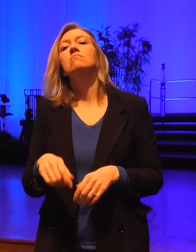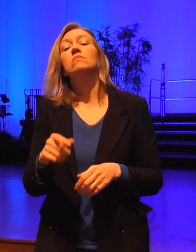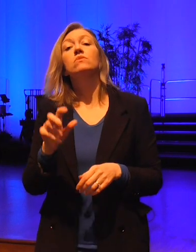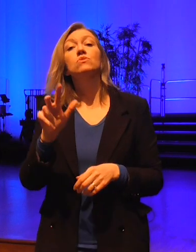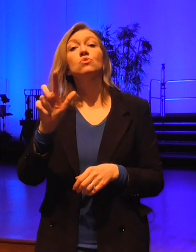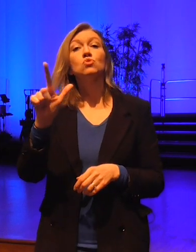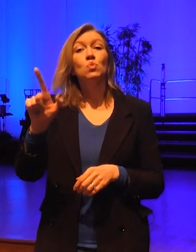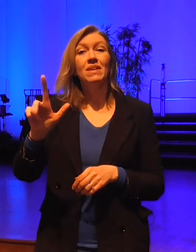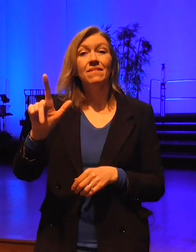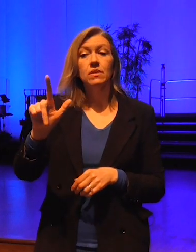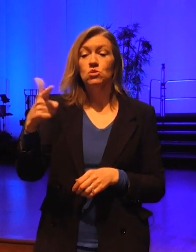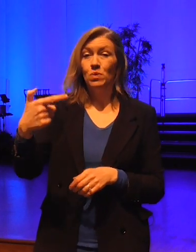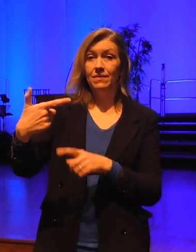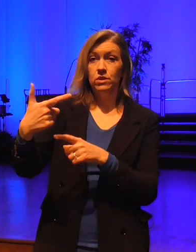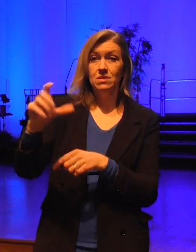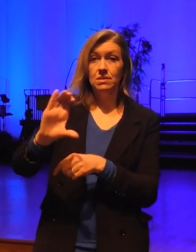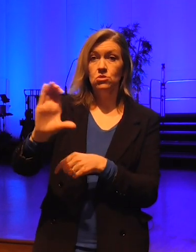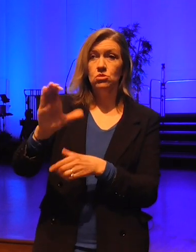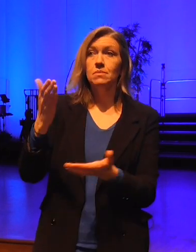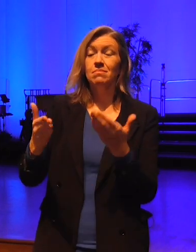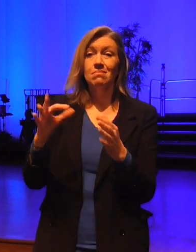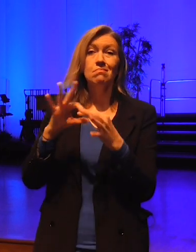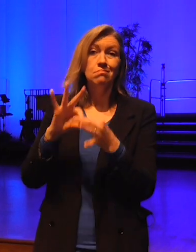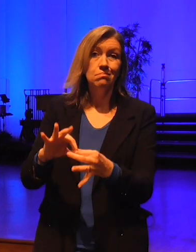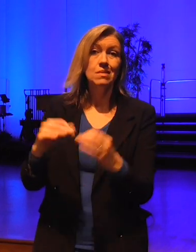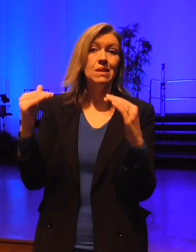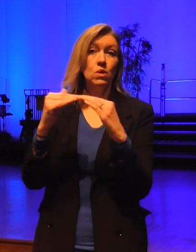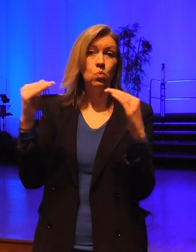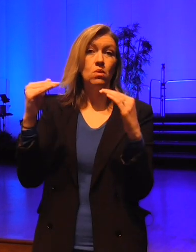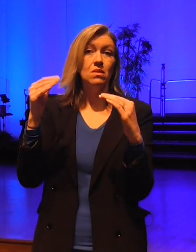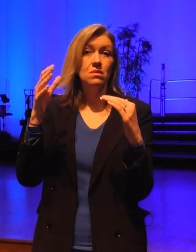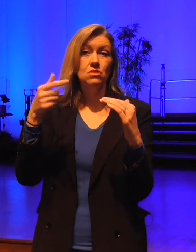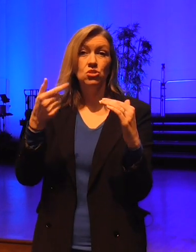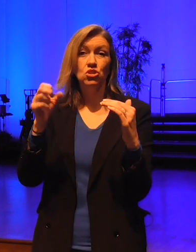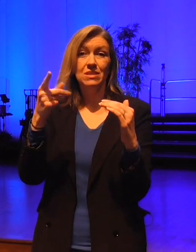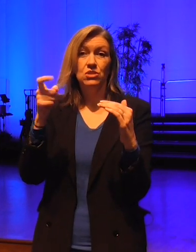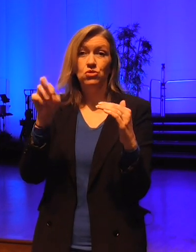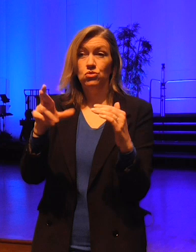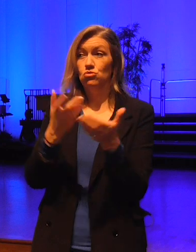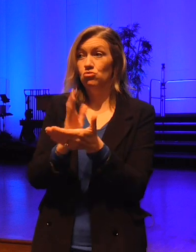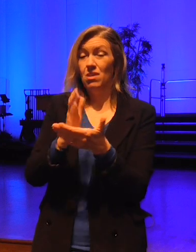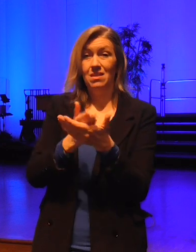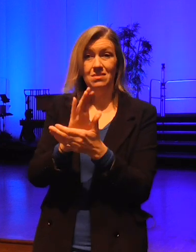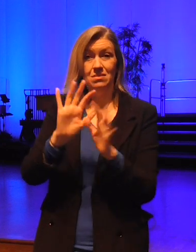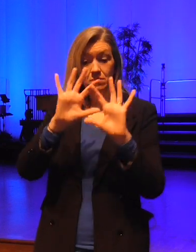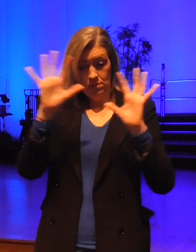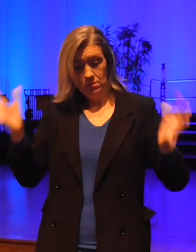gender rights across the entire world and what that can do to uplift uh not just the feminine